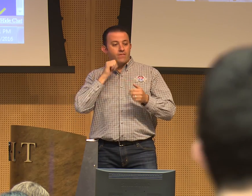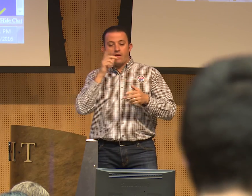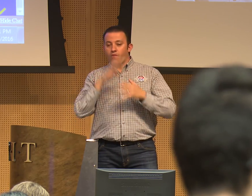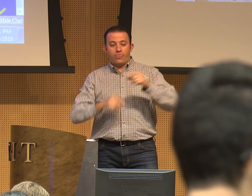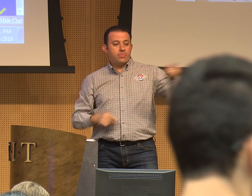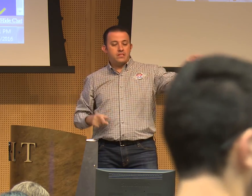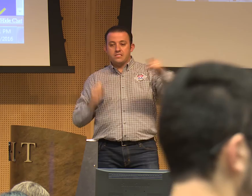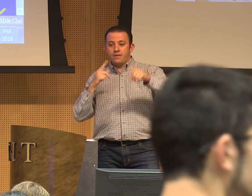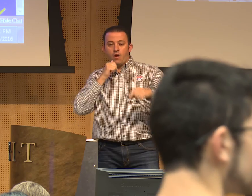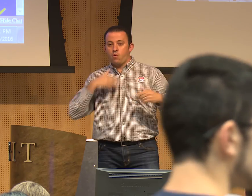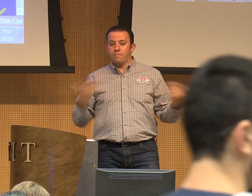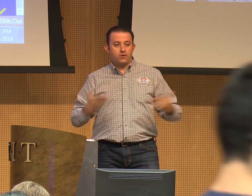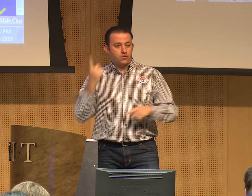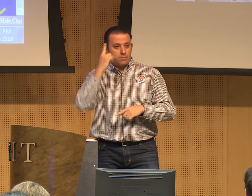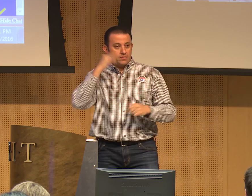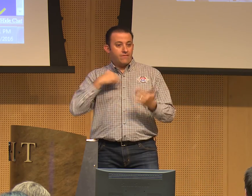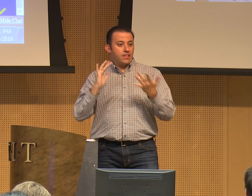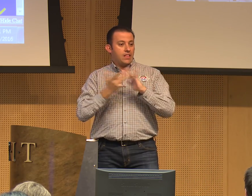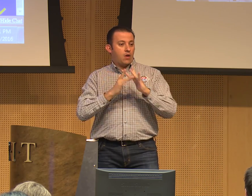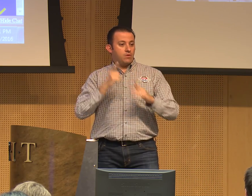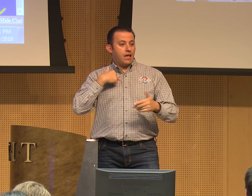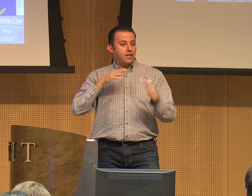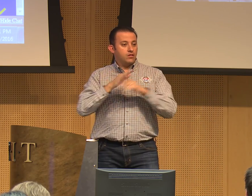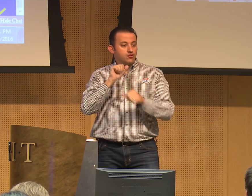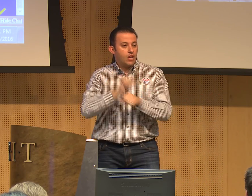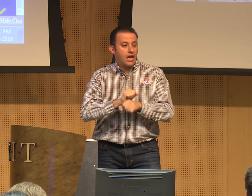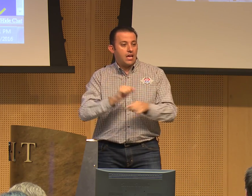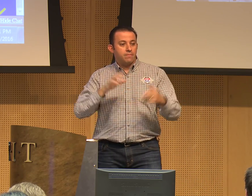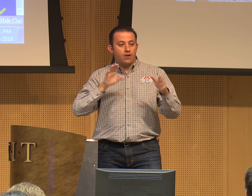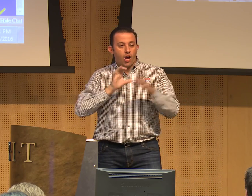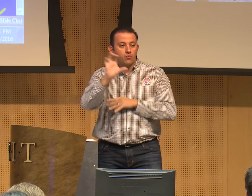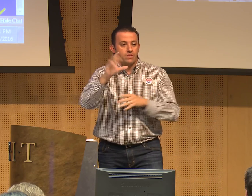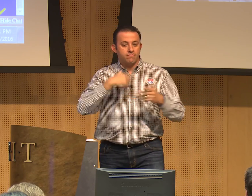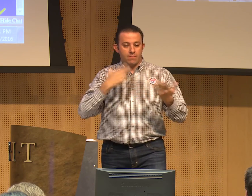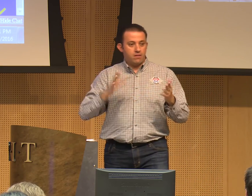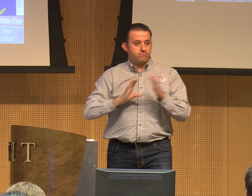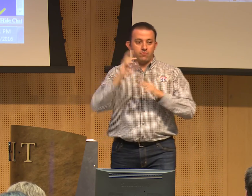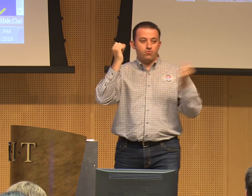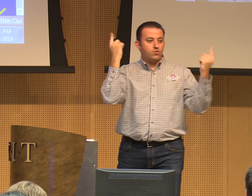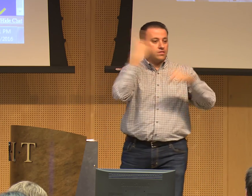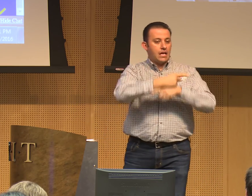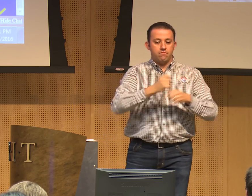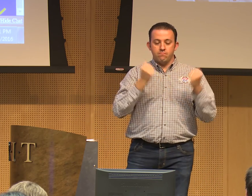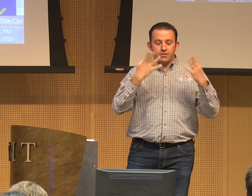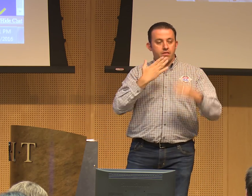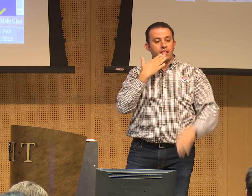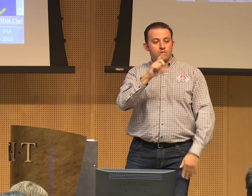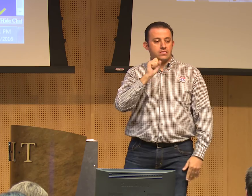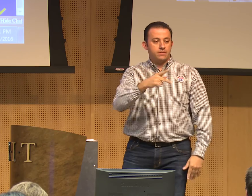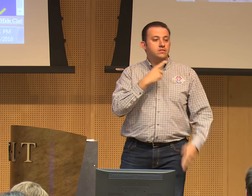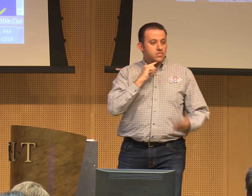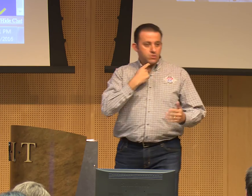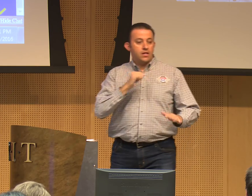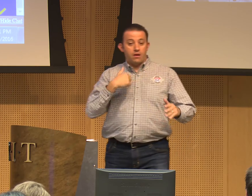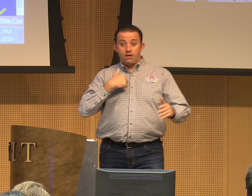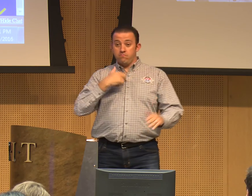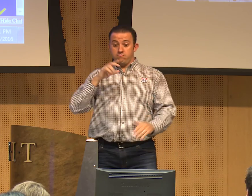If not for this organization, I would not be here today. Through my networking, they've helped me with my career and helped me with all that I've become today.